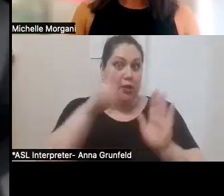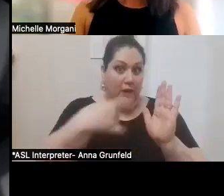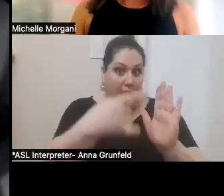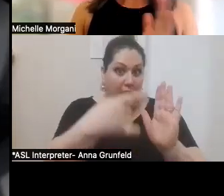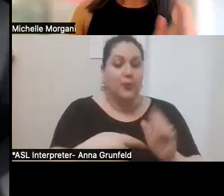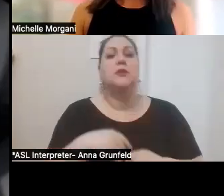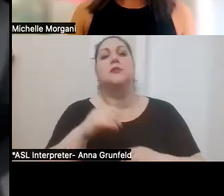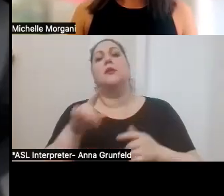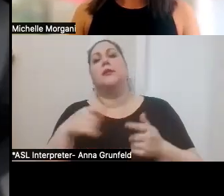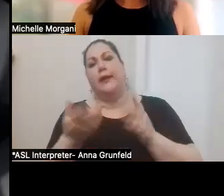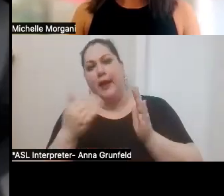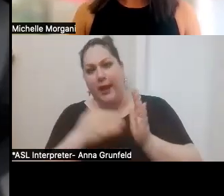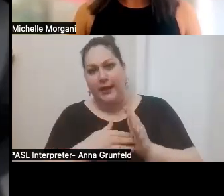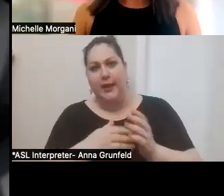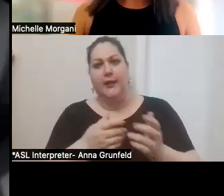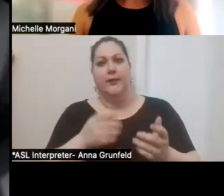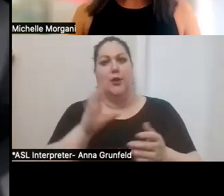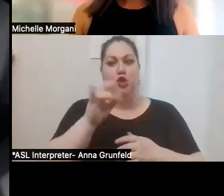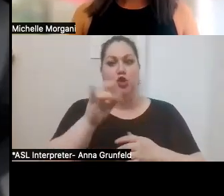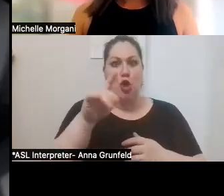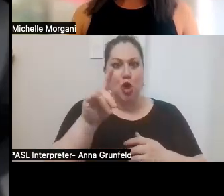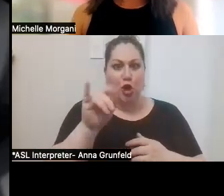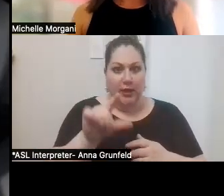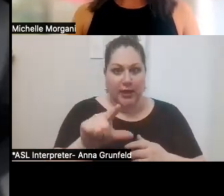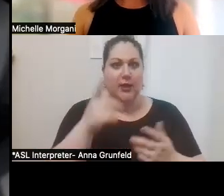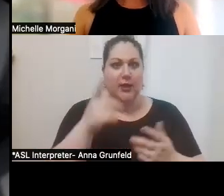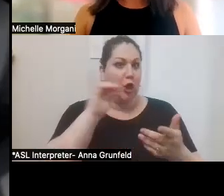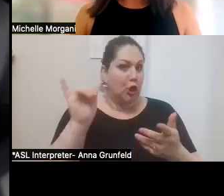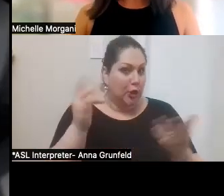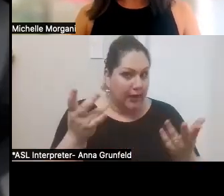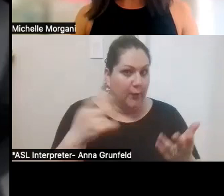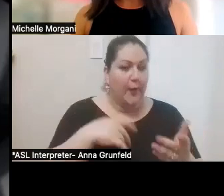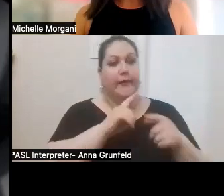So again, they might use different technologies. They may use different software’s.